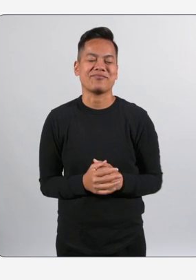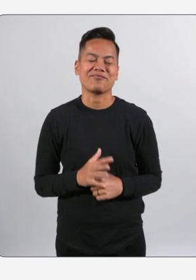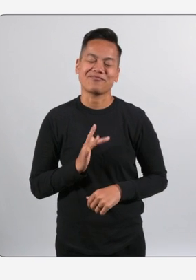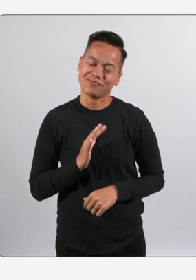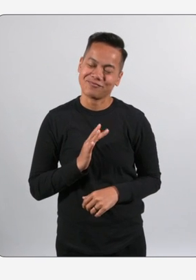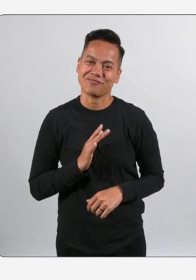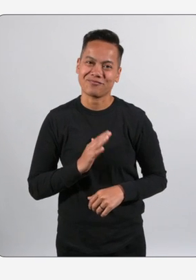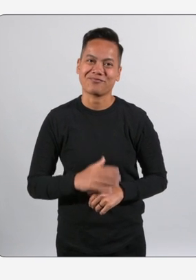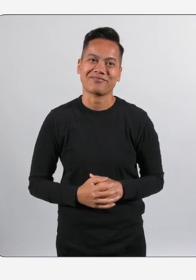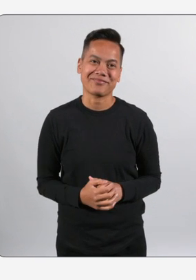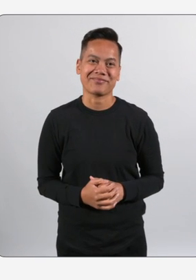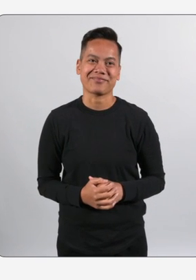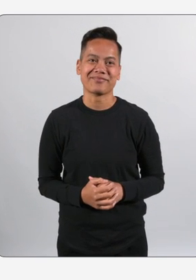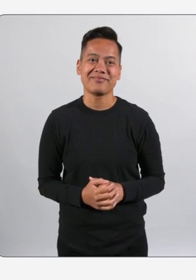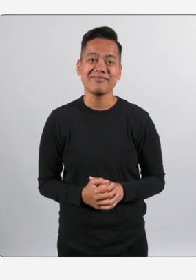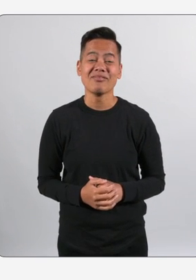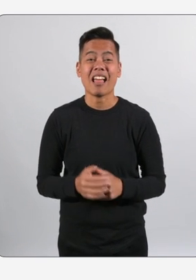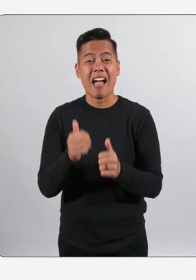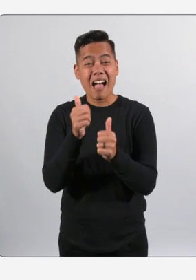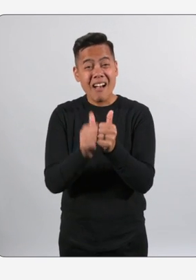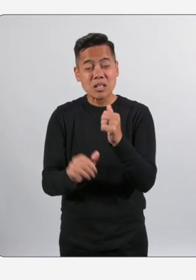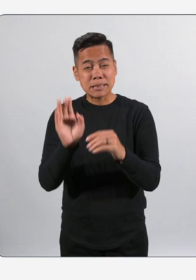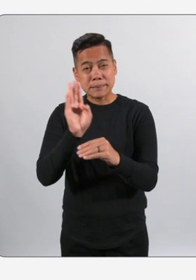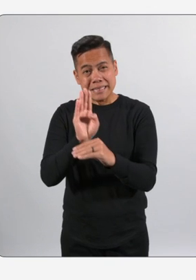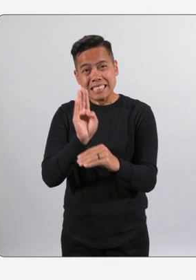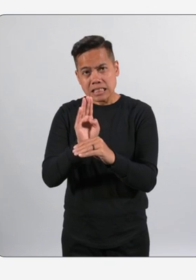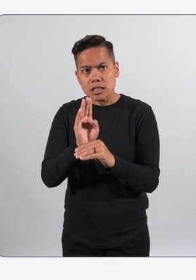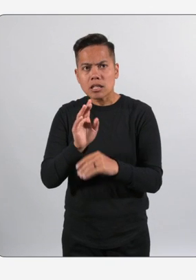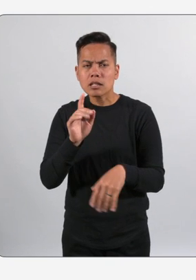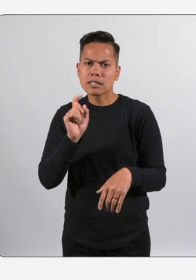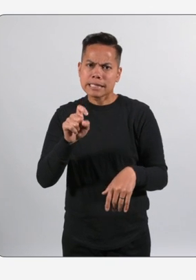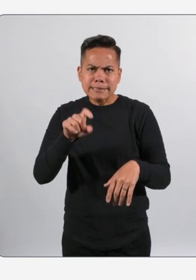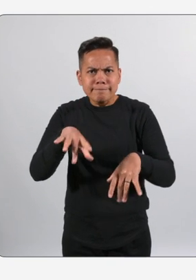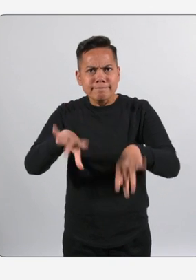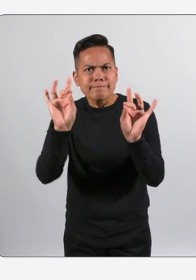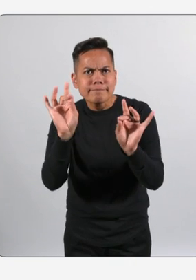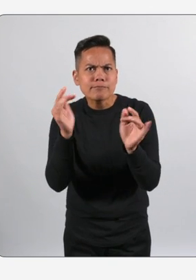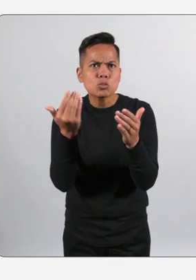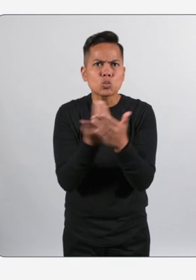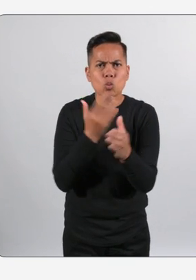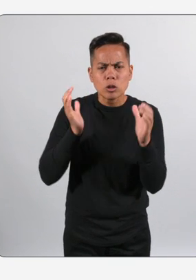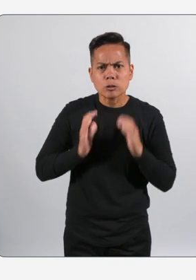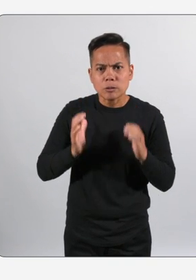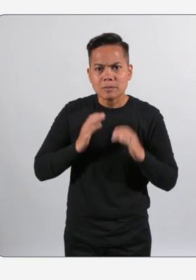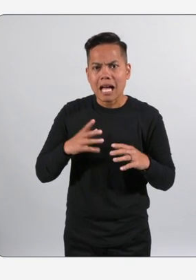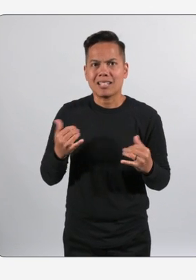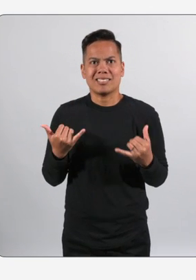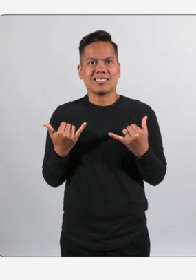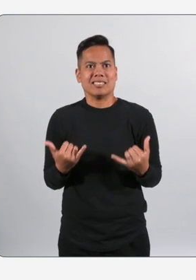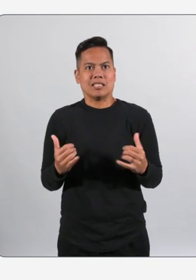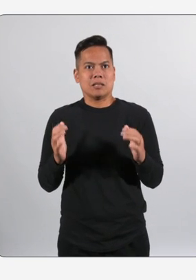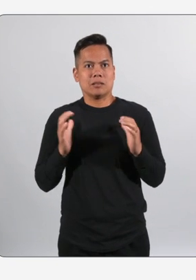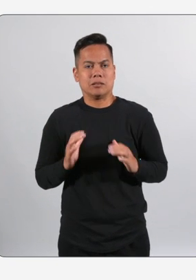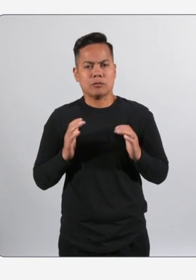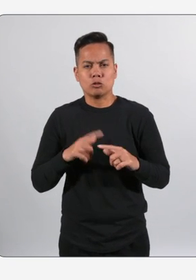Every business needs to acquire customers, get more from existing customers, and, of course, stay profitable.